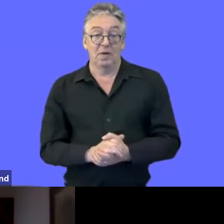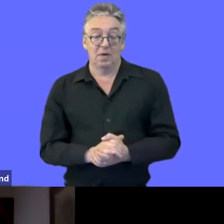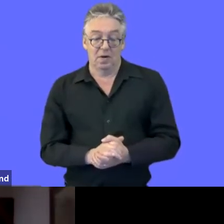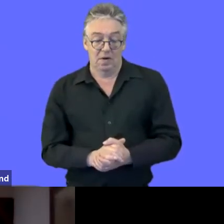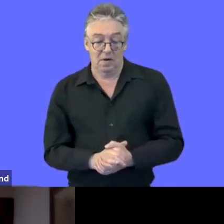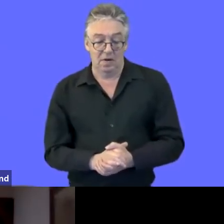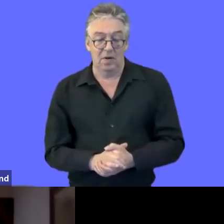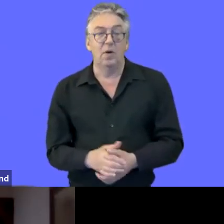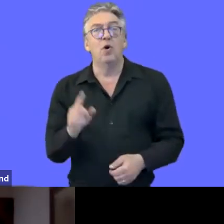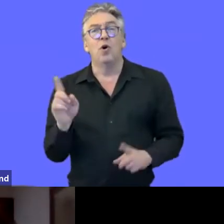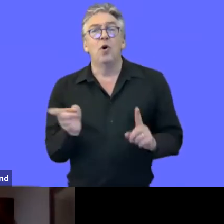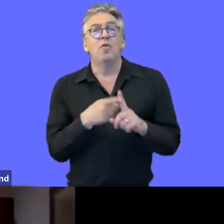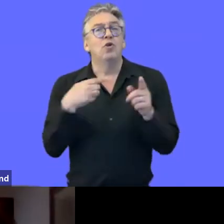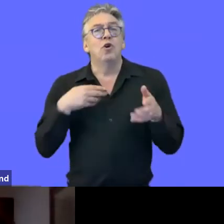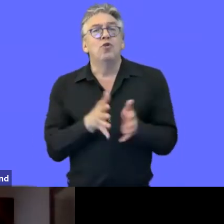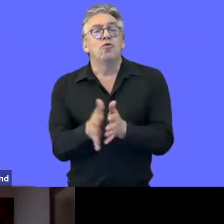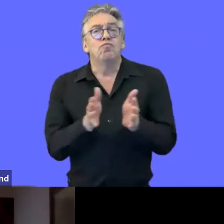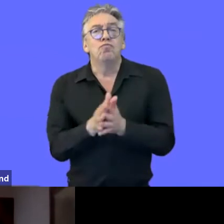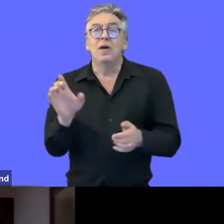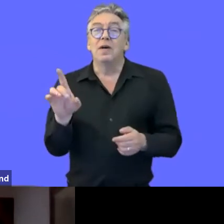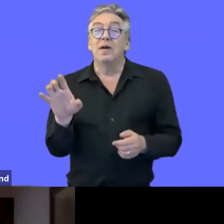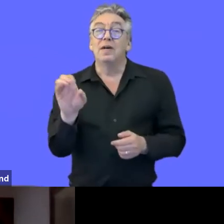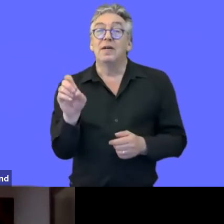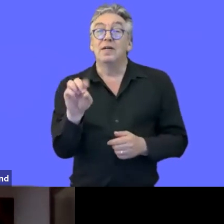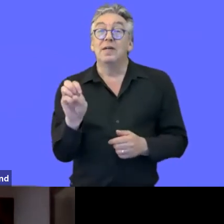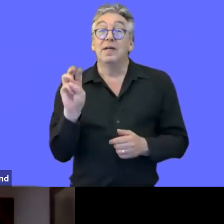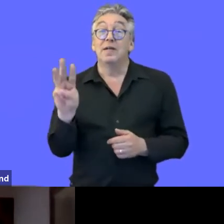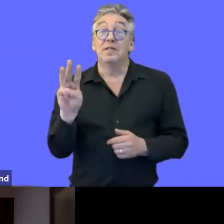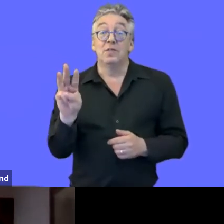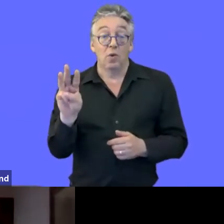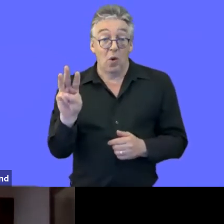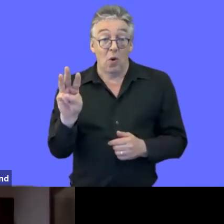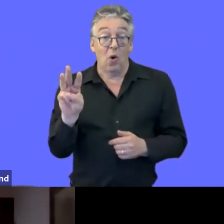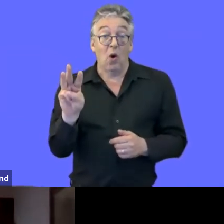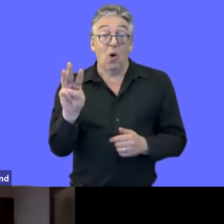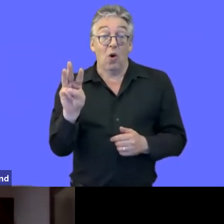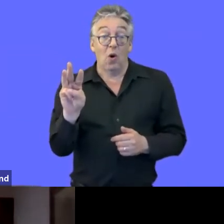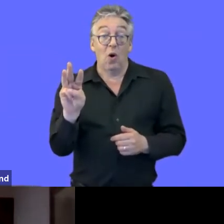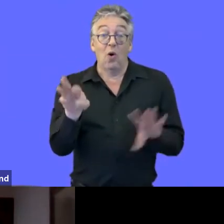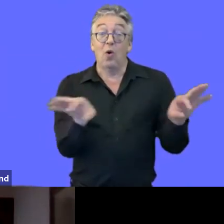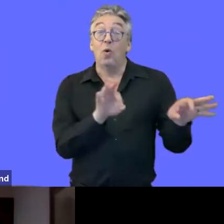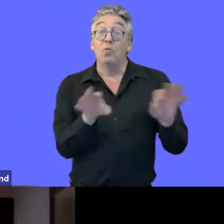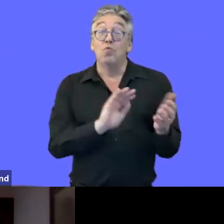and without repeating much of the important information that Theodora has already shared with us,